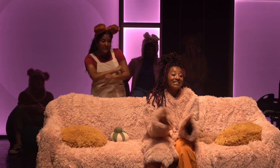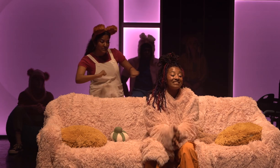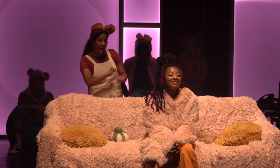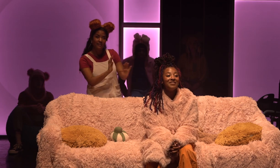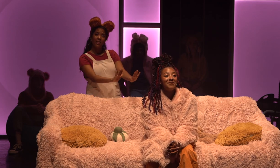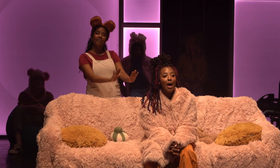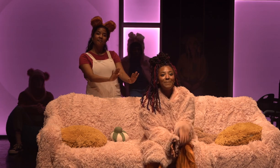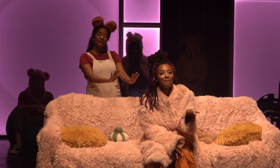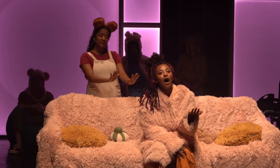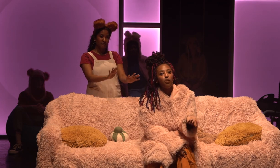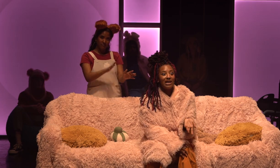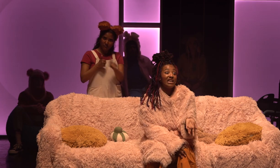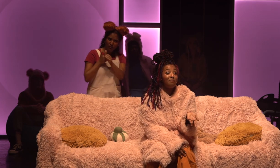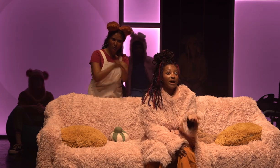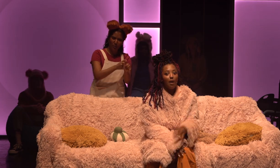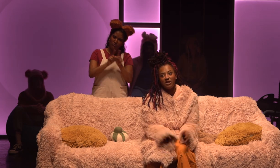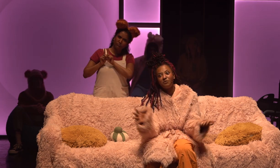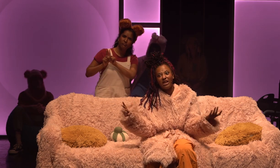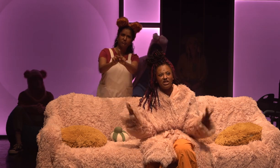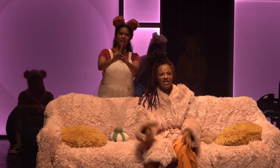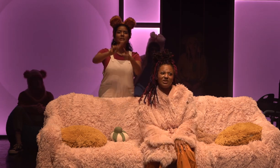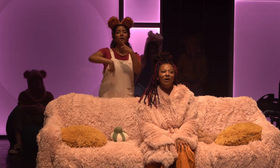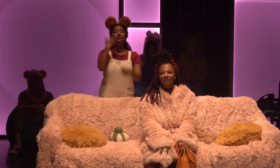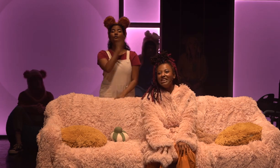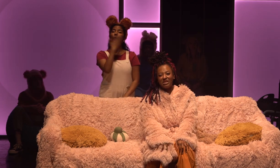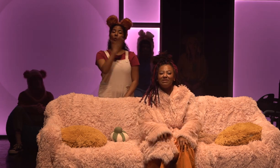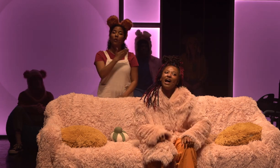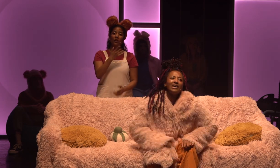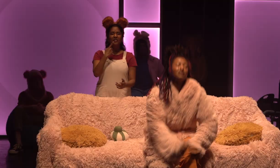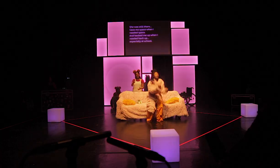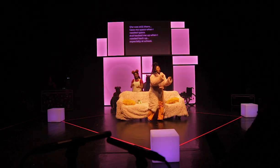space, and backed me up when I needed backup, especially at school. She was like,